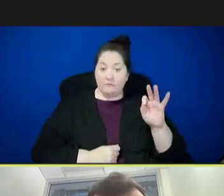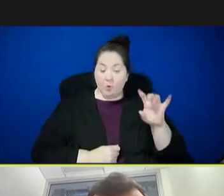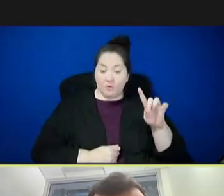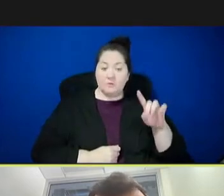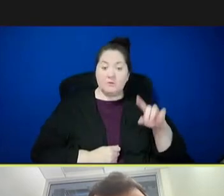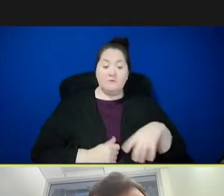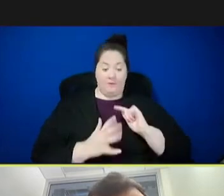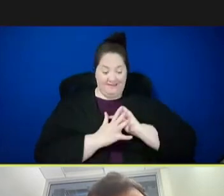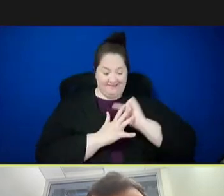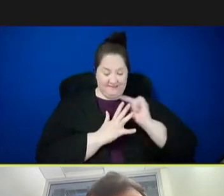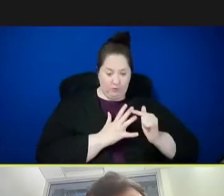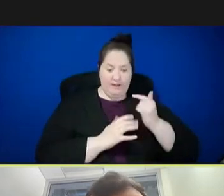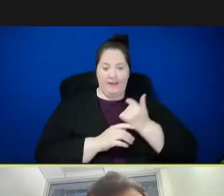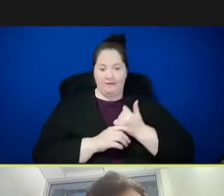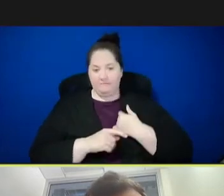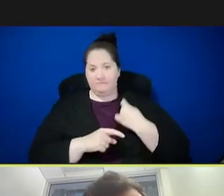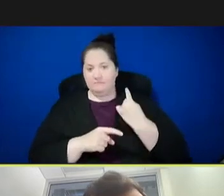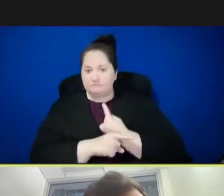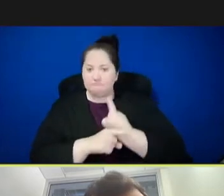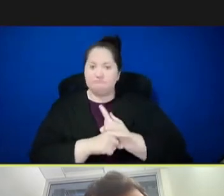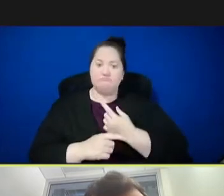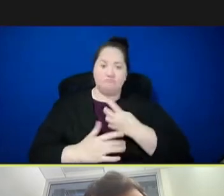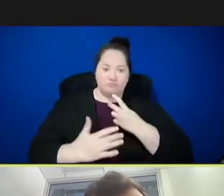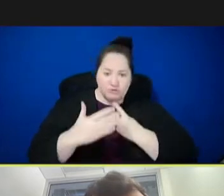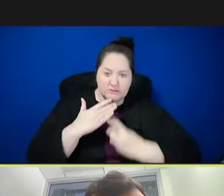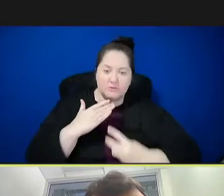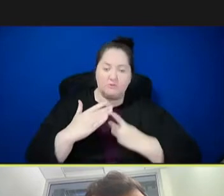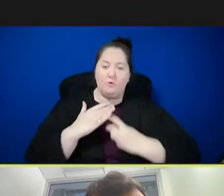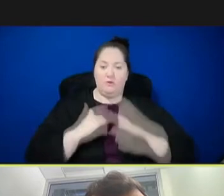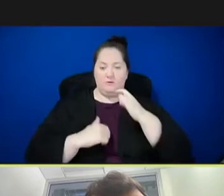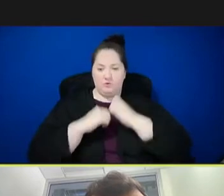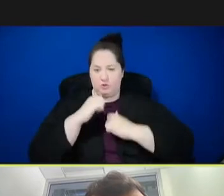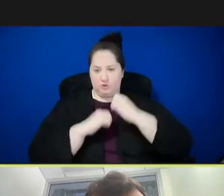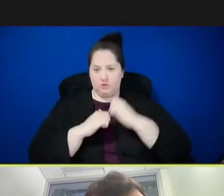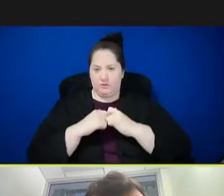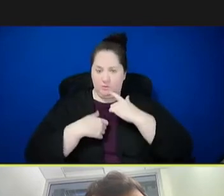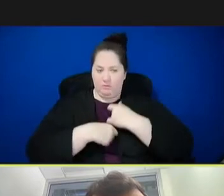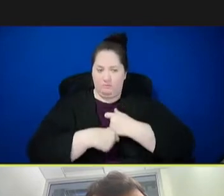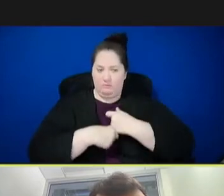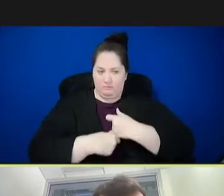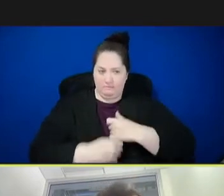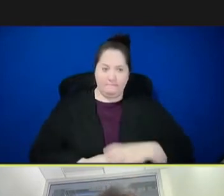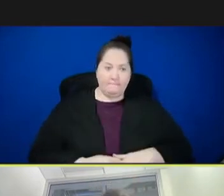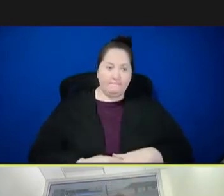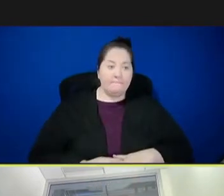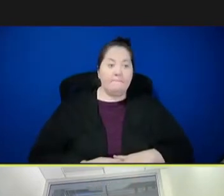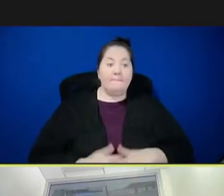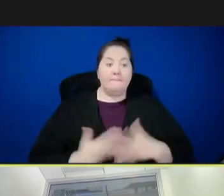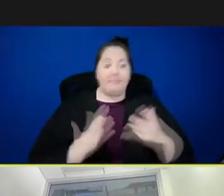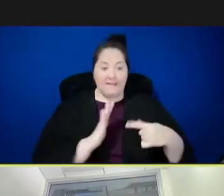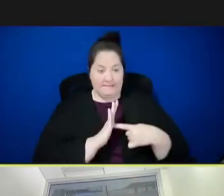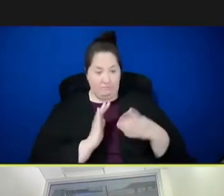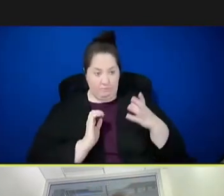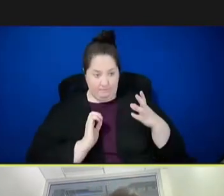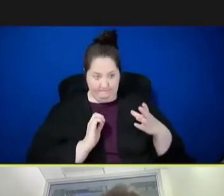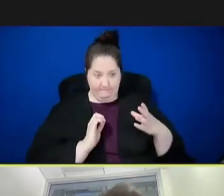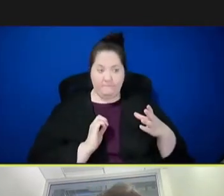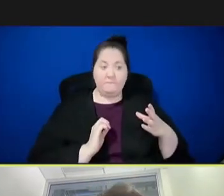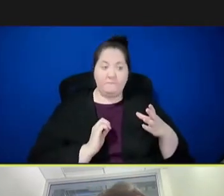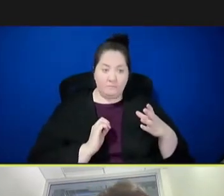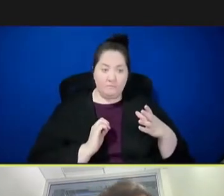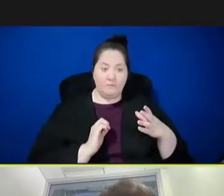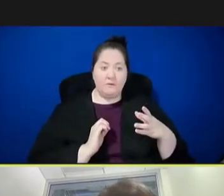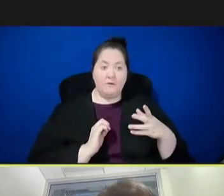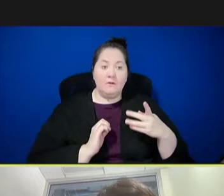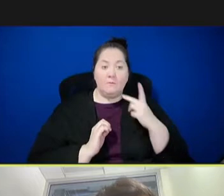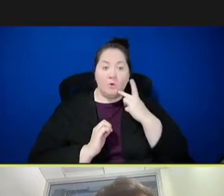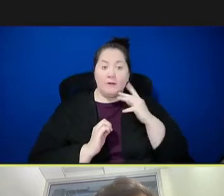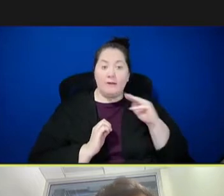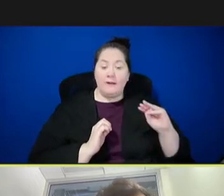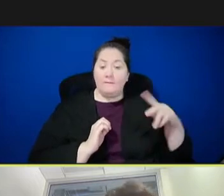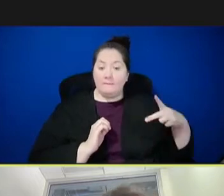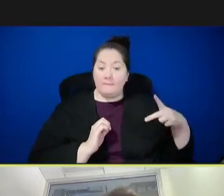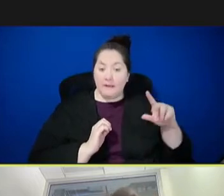highly accurate predictions of structures. So as an example here, protein MPNN. So I can take in a